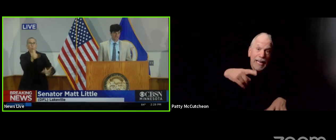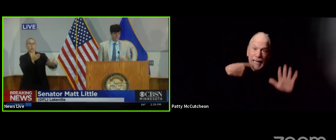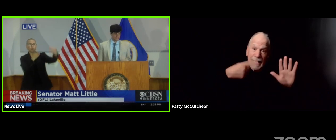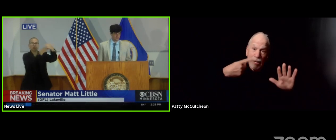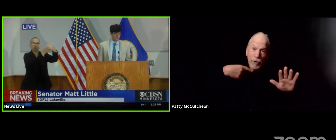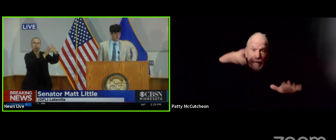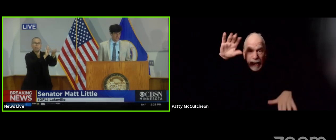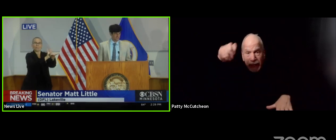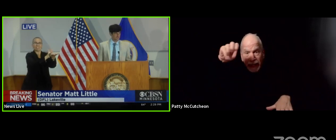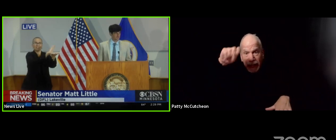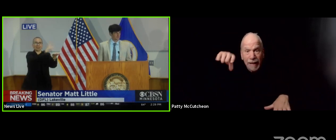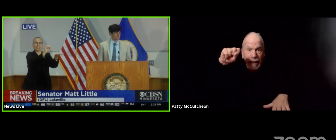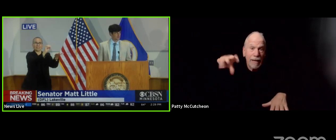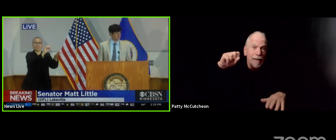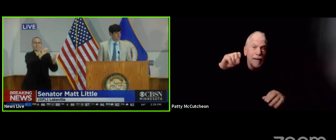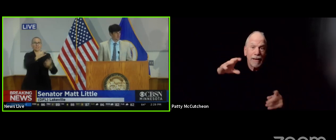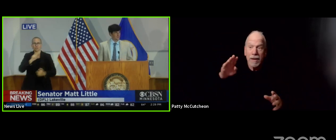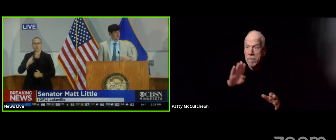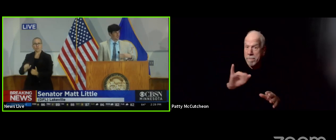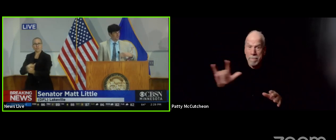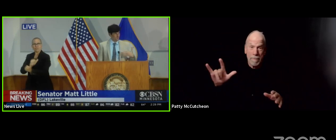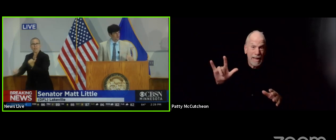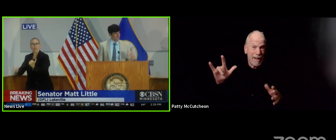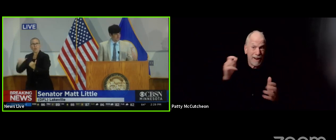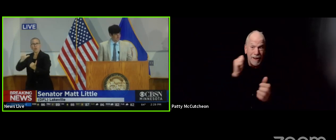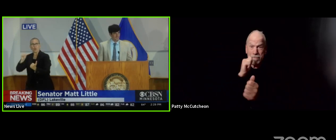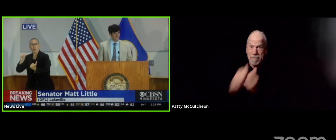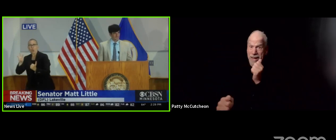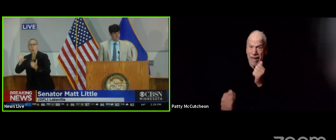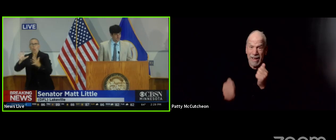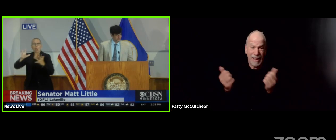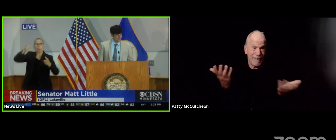LEAST WE CAN HAVE SOMETHING ON THE BOOKS THAT WON'T GET SUED.